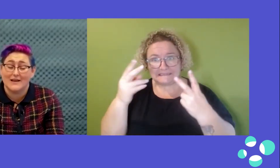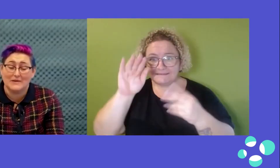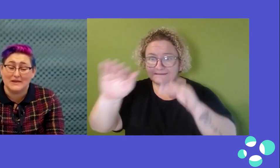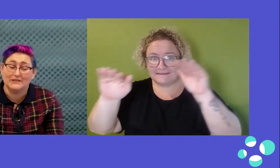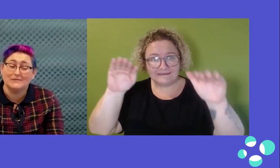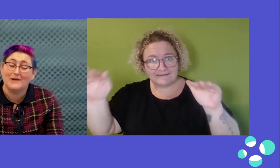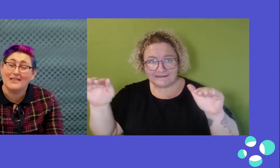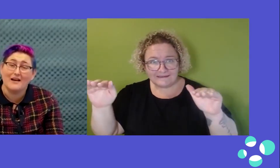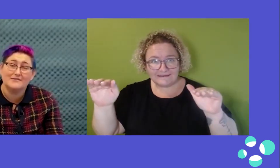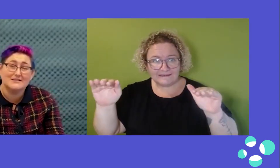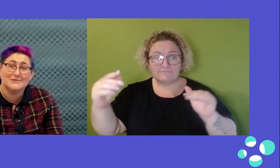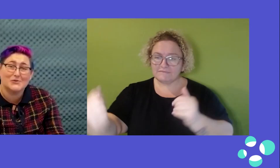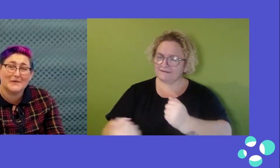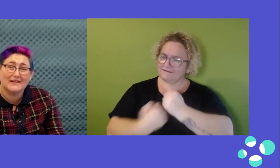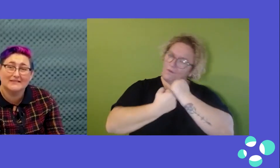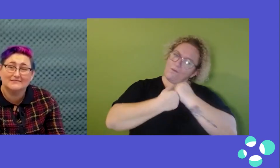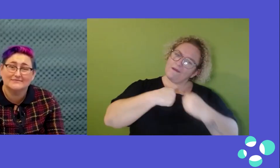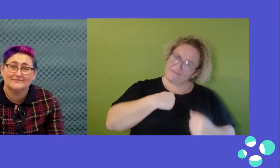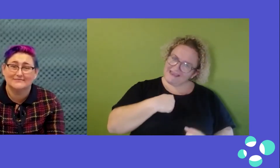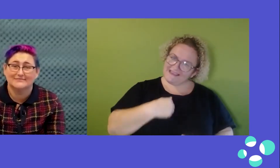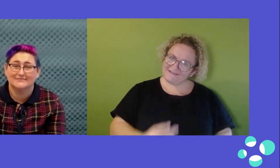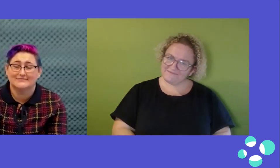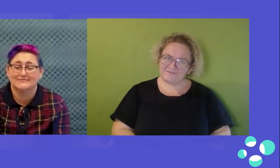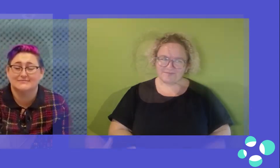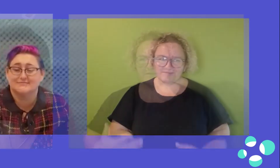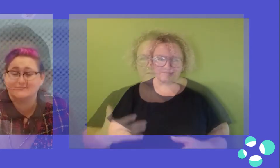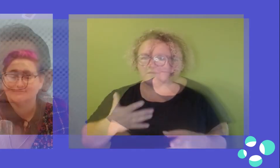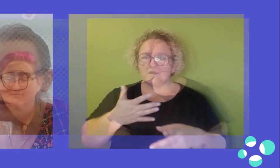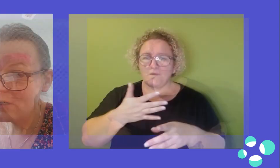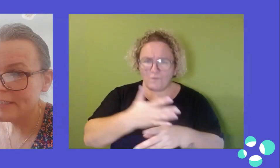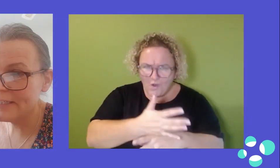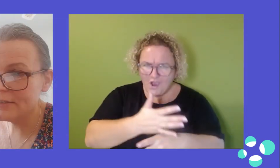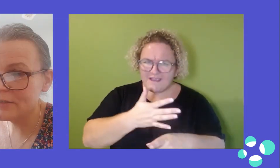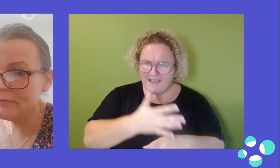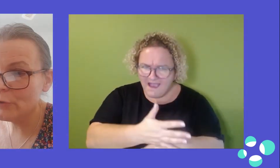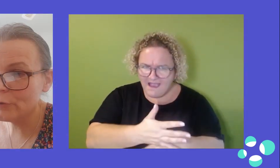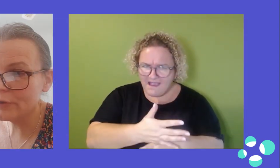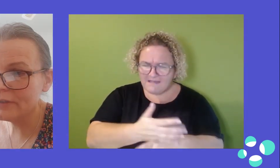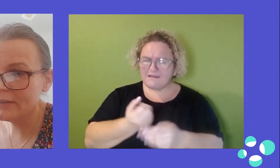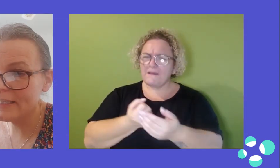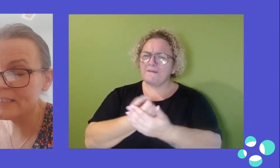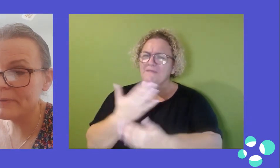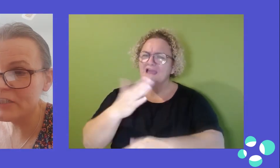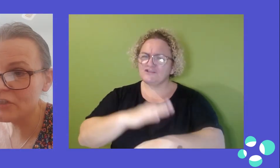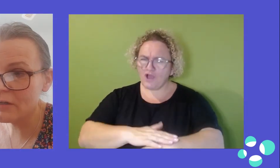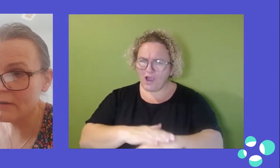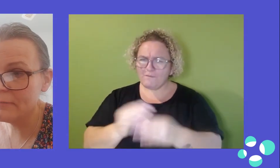and people in my life to support me. Try to work and spend time